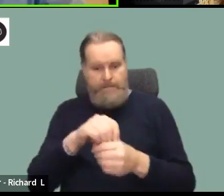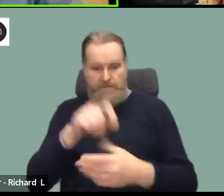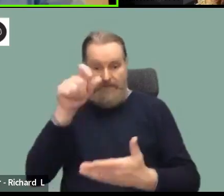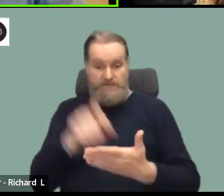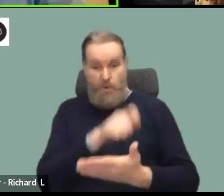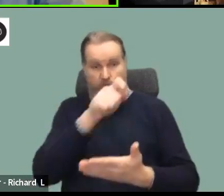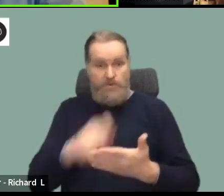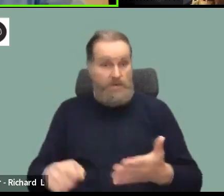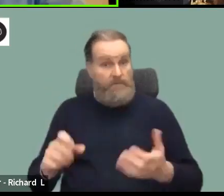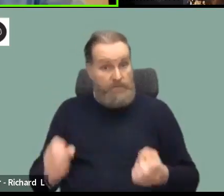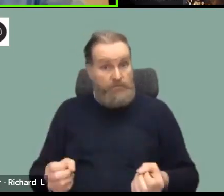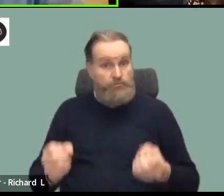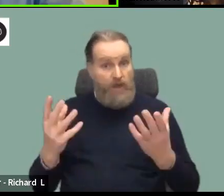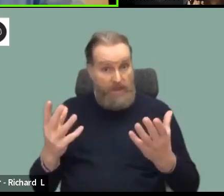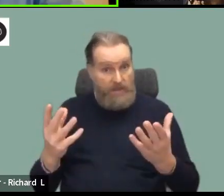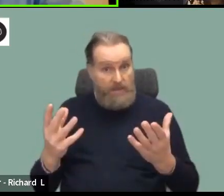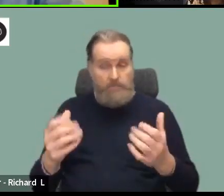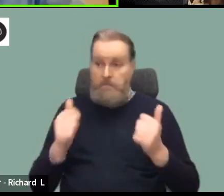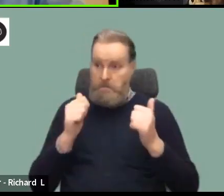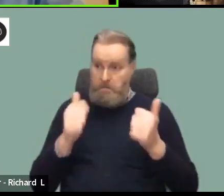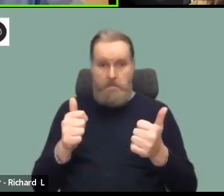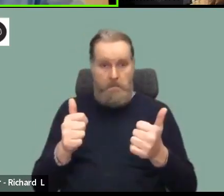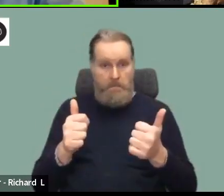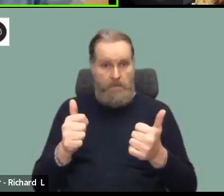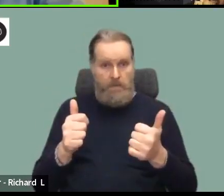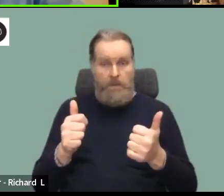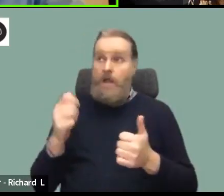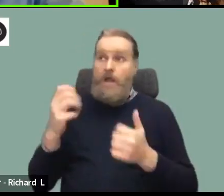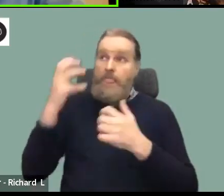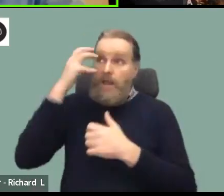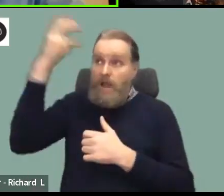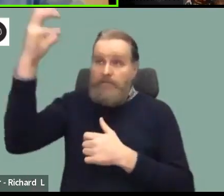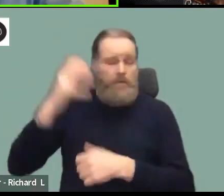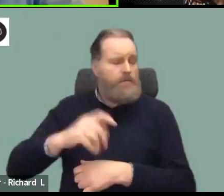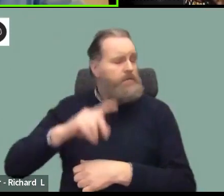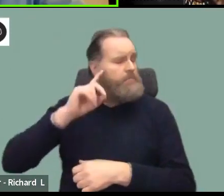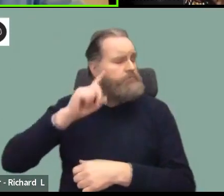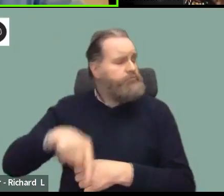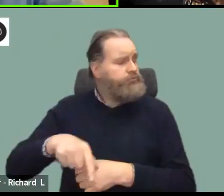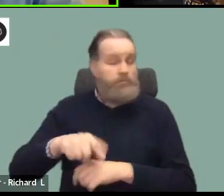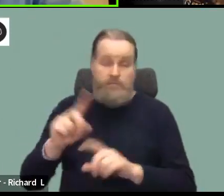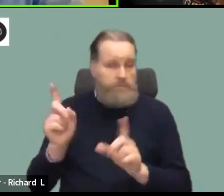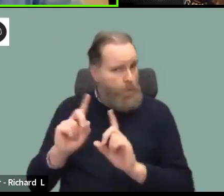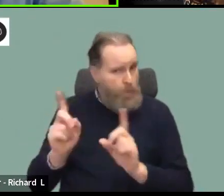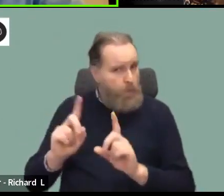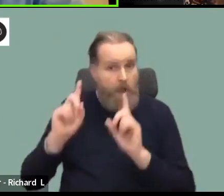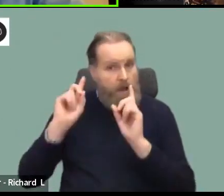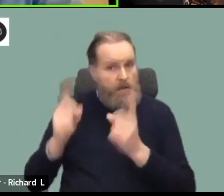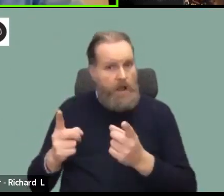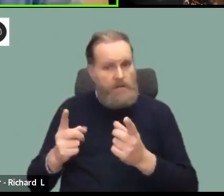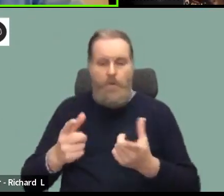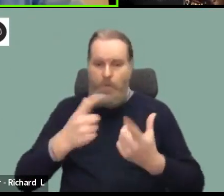So from what I'm hopefully getting across. Is that what members voted for and what we're trying to deliver. is not is not a protest is is not a protest is not something that government can ignore it is action there can